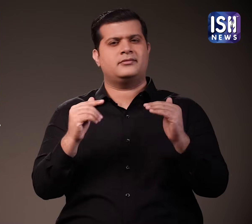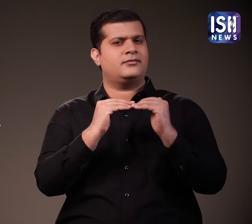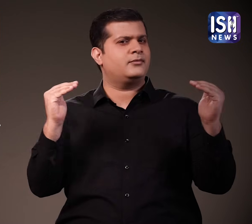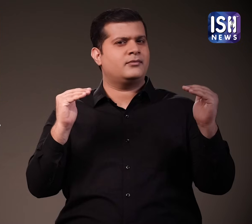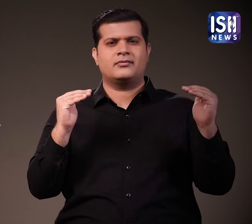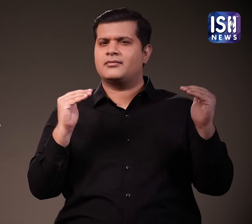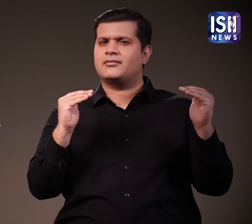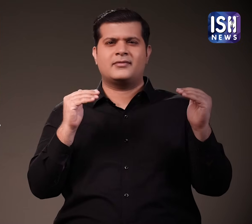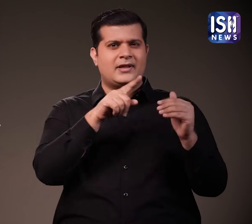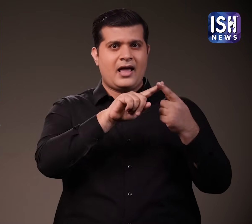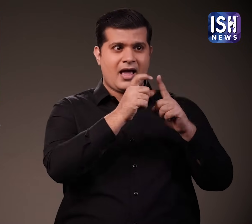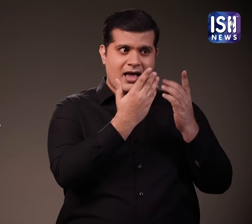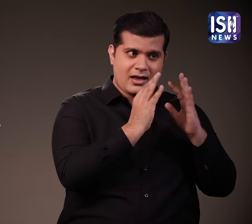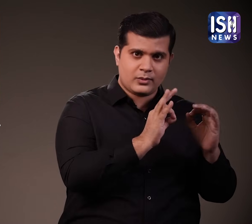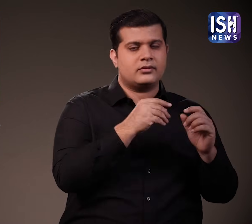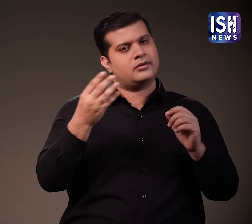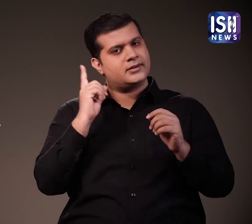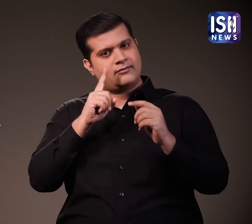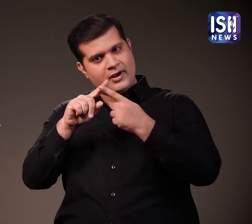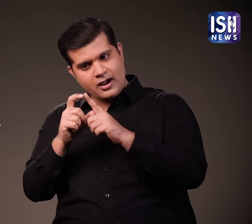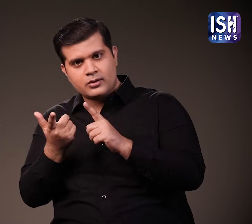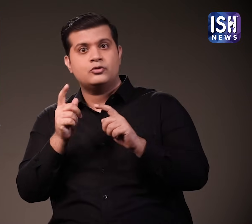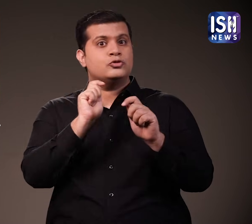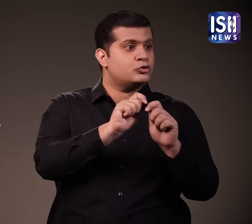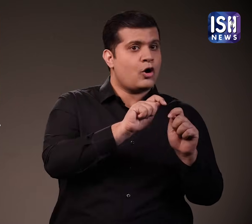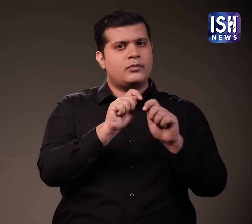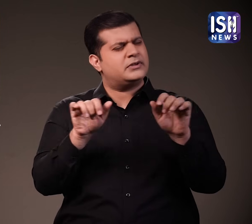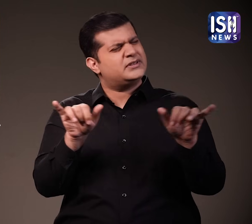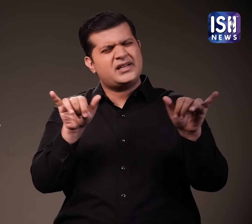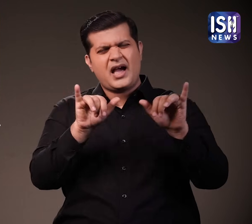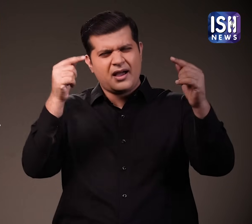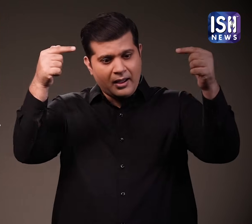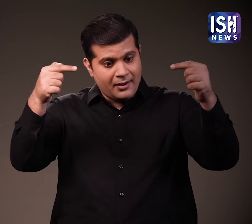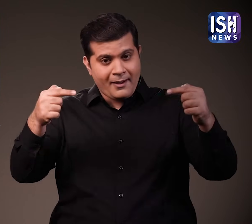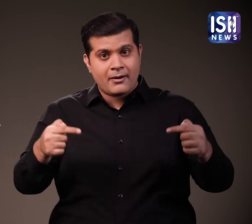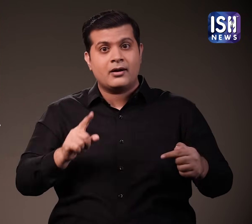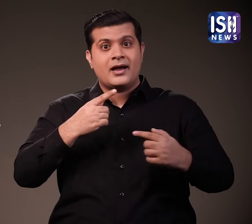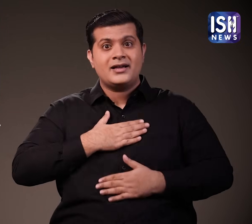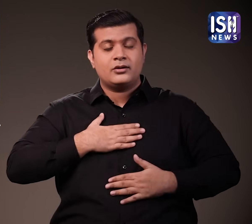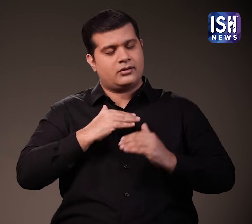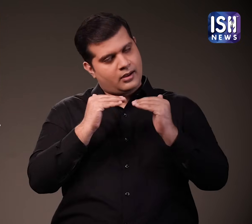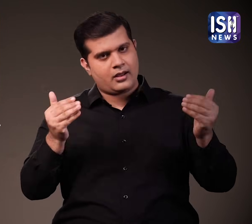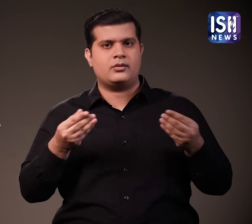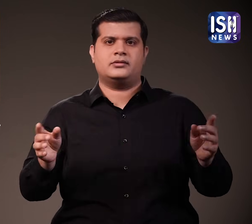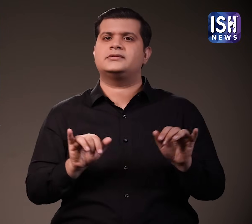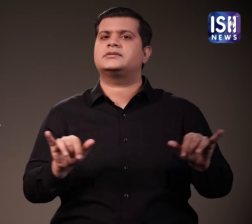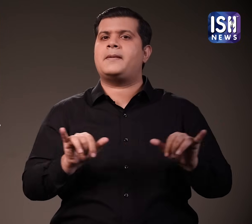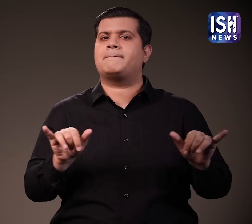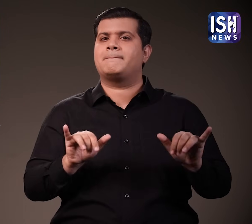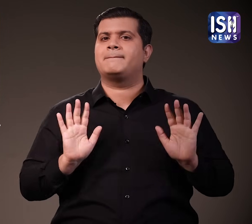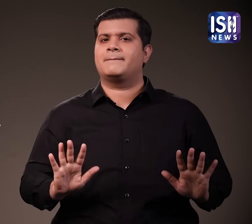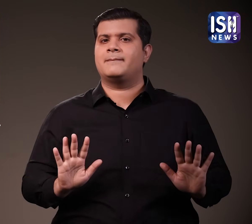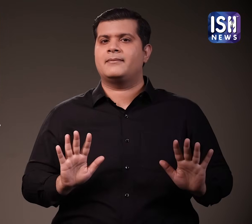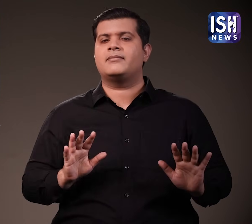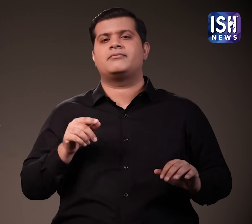Everything should be at par. Education, employment, and even entertainment should be equal for Deaf and hearing.